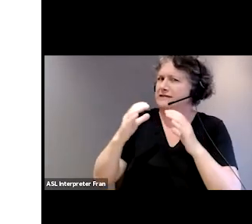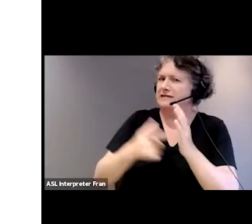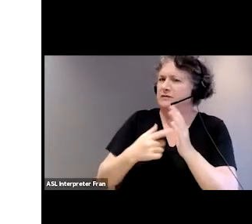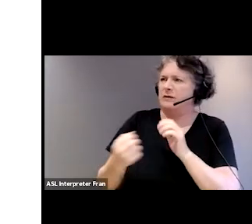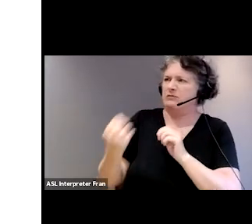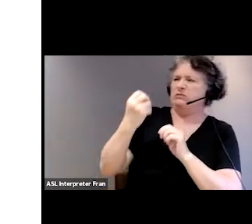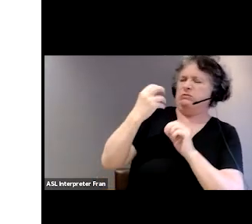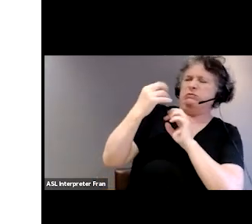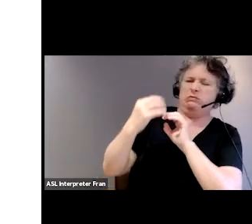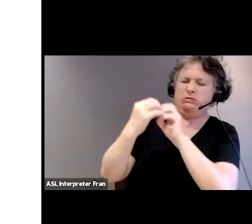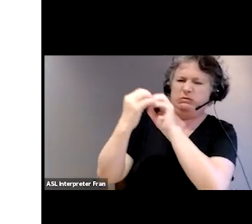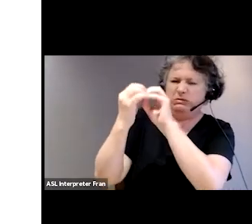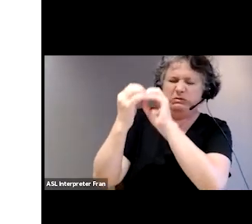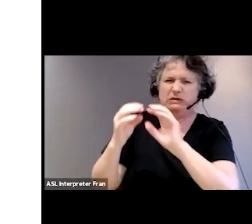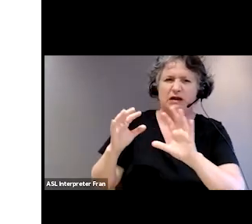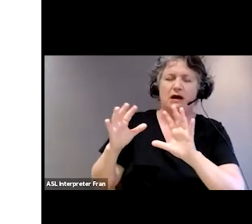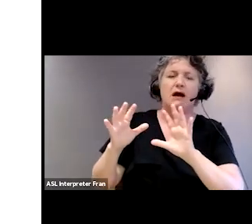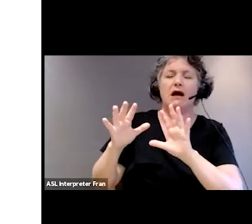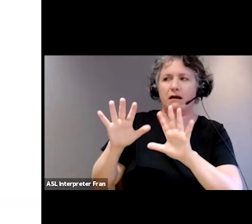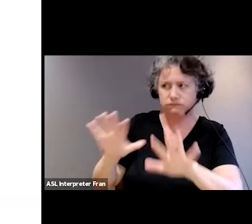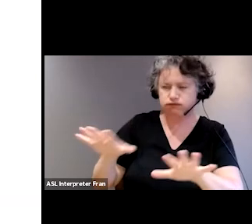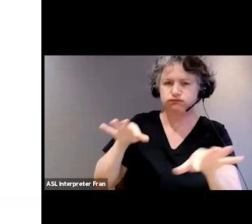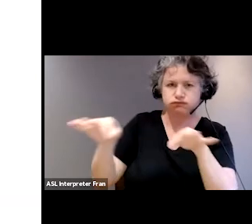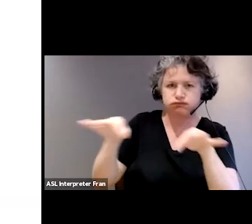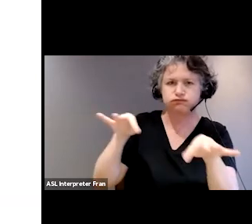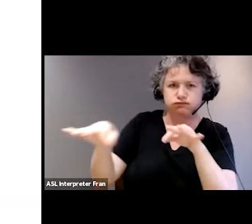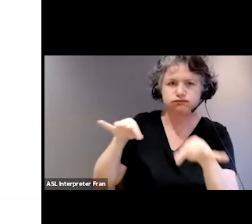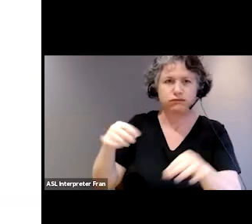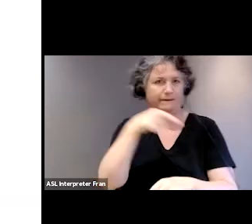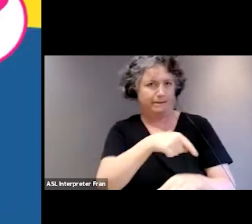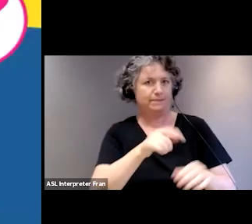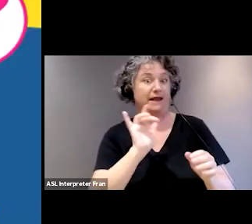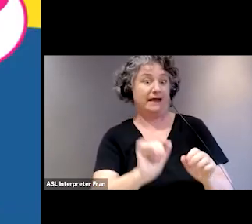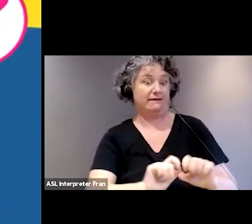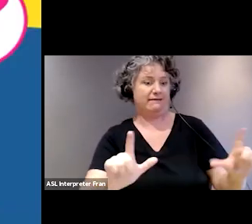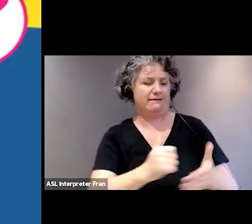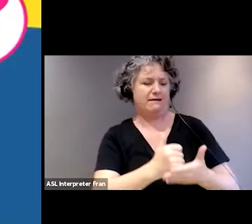resource I want to share is the CAMH clinic from there also open for that is a lower stimulation environment, staff are trained to adopt the clinic to better support